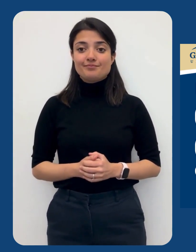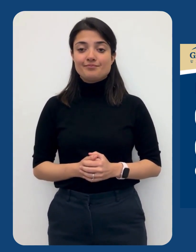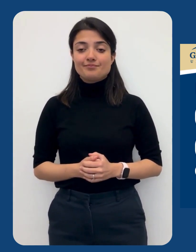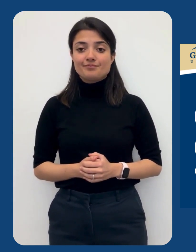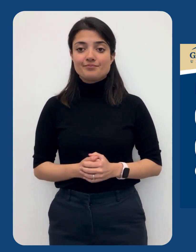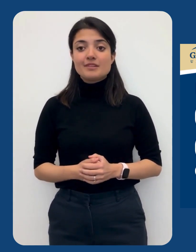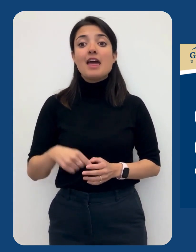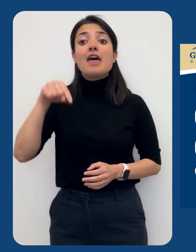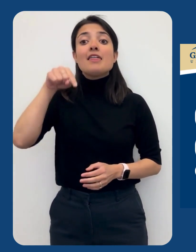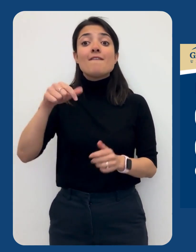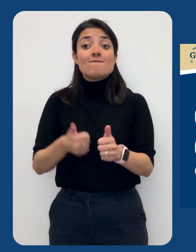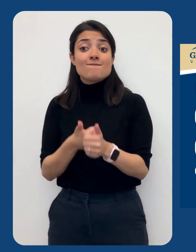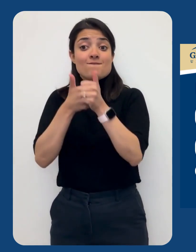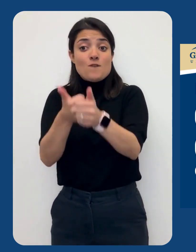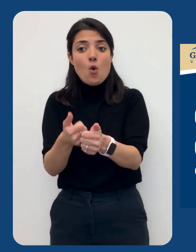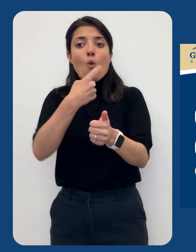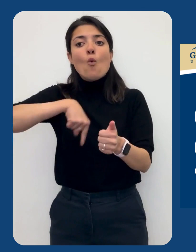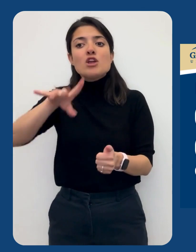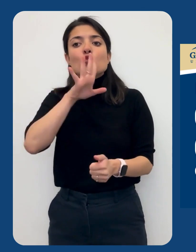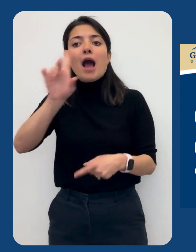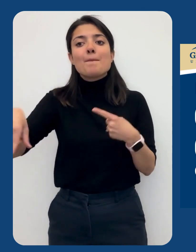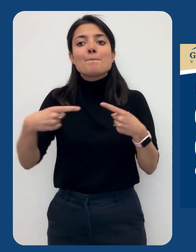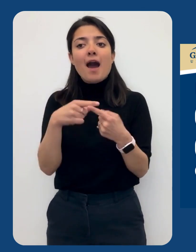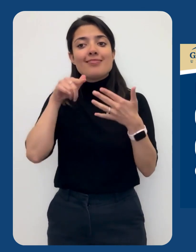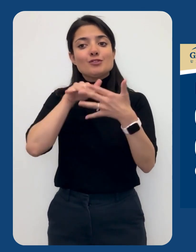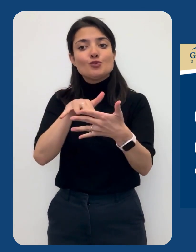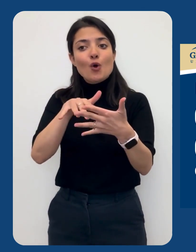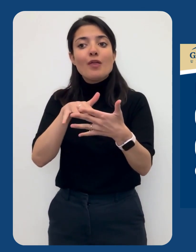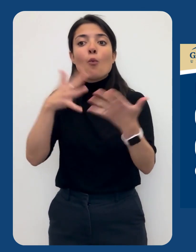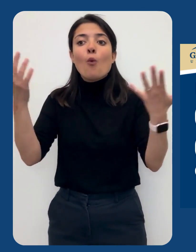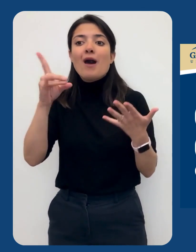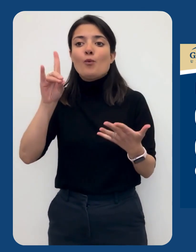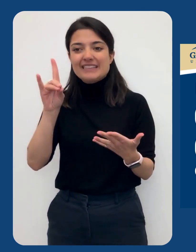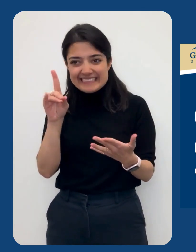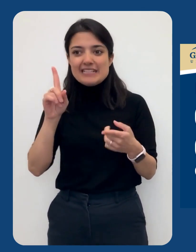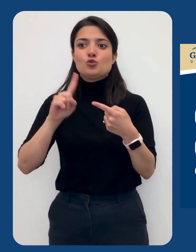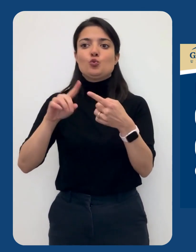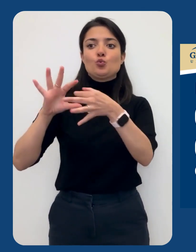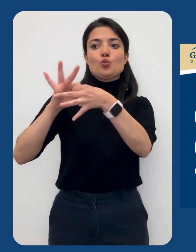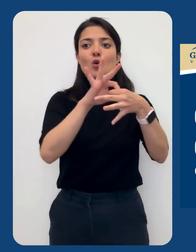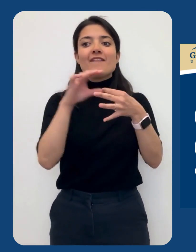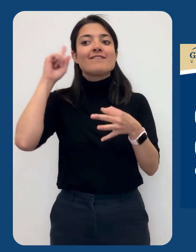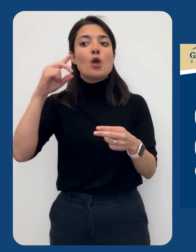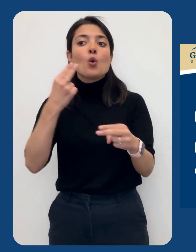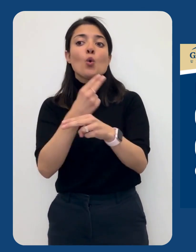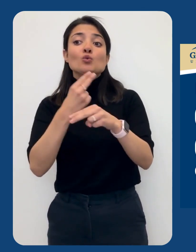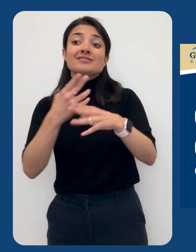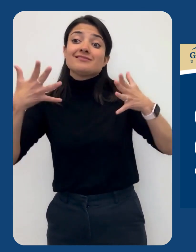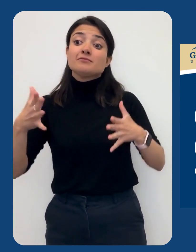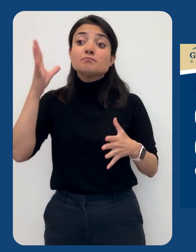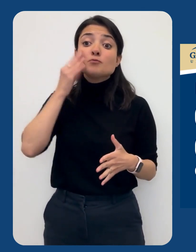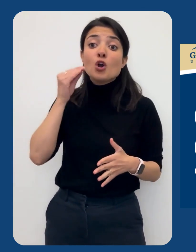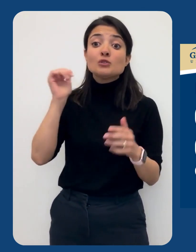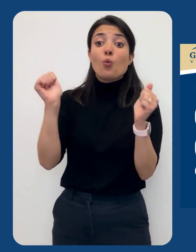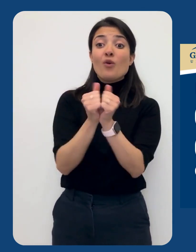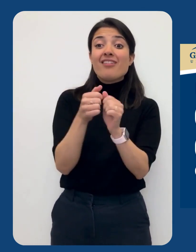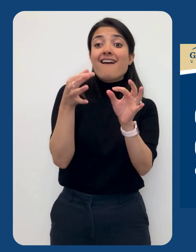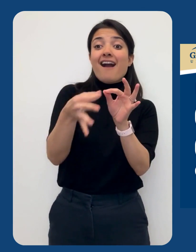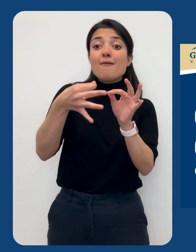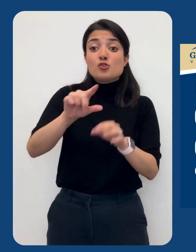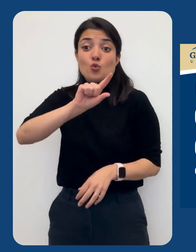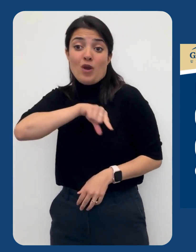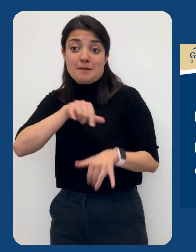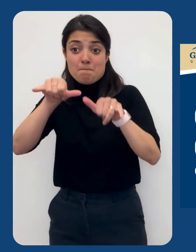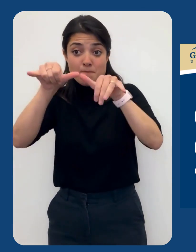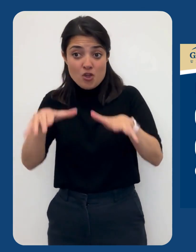In the following we will talk about the studies that we did to correlate the user experience with caption quality metrics